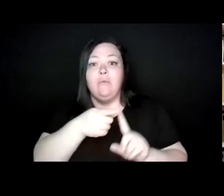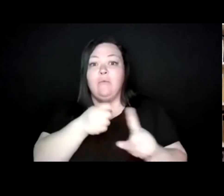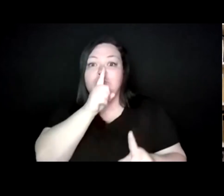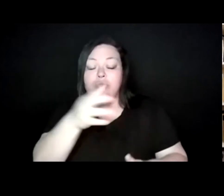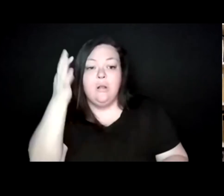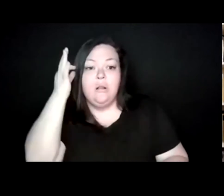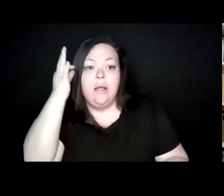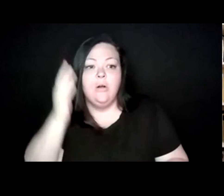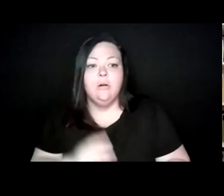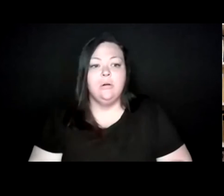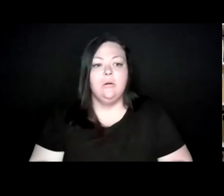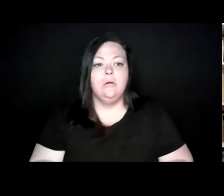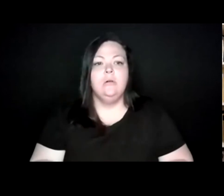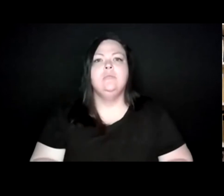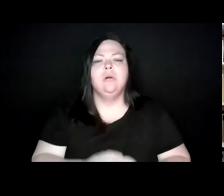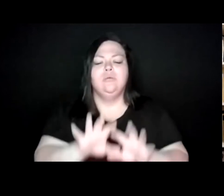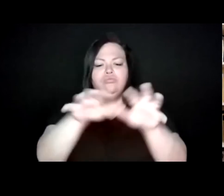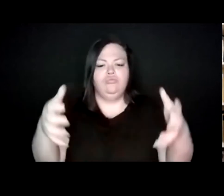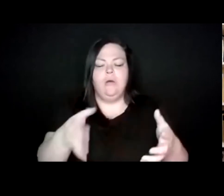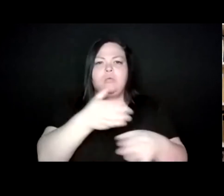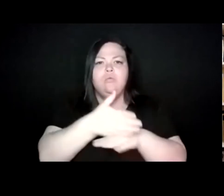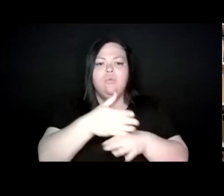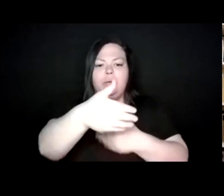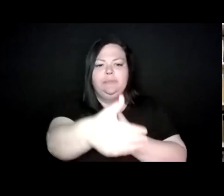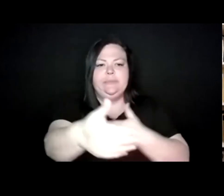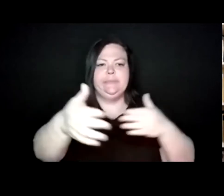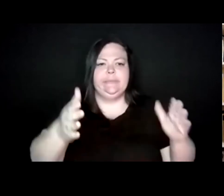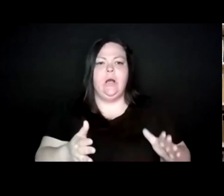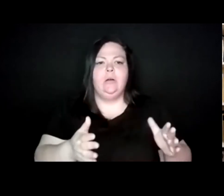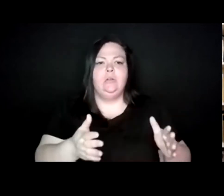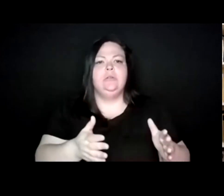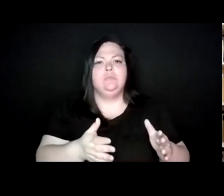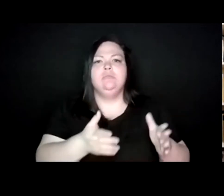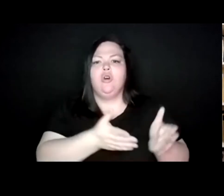Encased in a wooden box, she sailed/ to Sweden with him, her automaton //